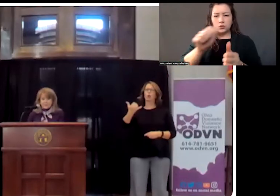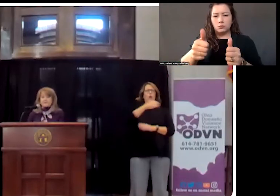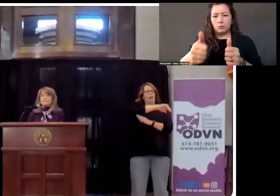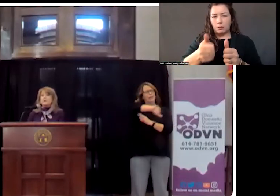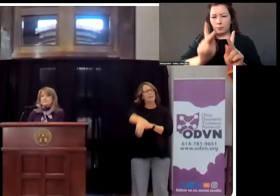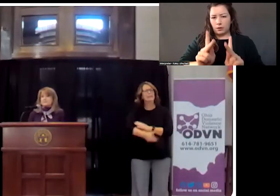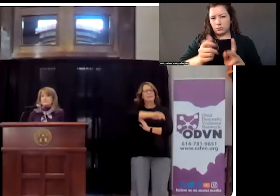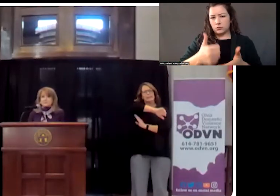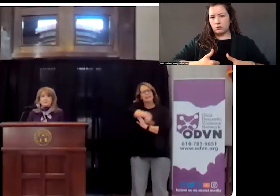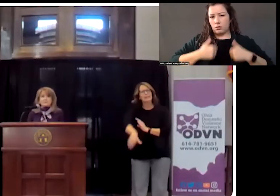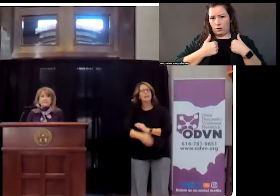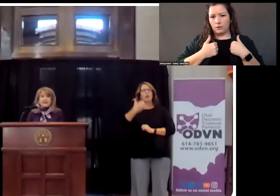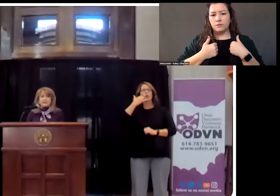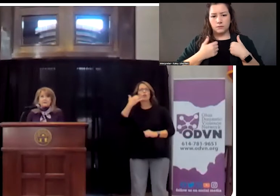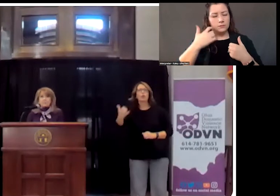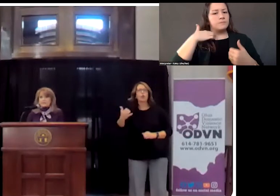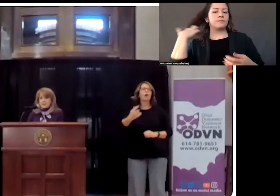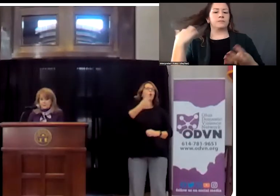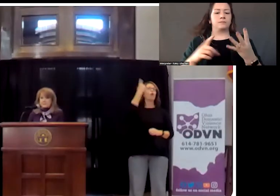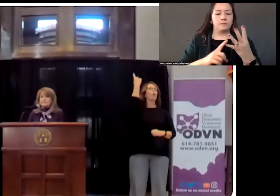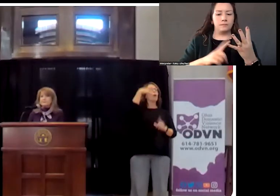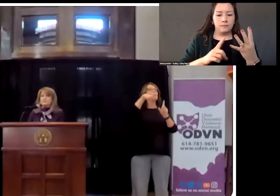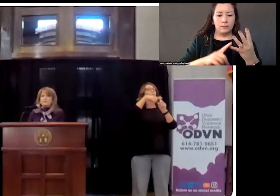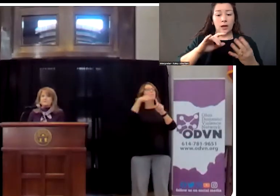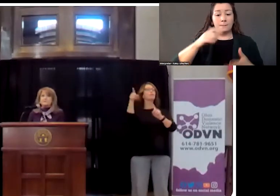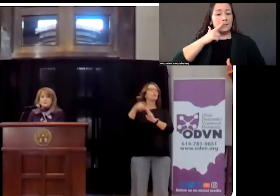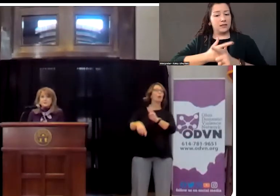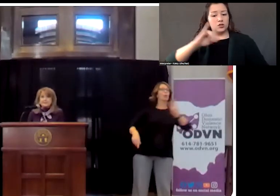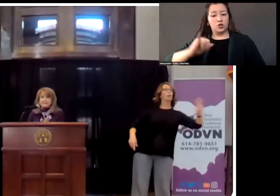One of the positives of her being out on the West Coast, she's watching virtually today.